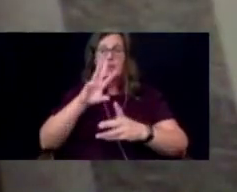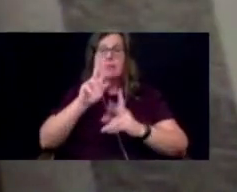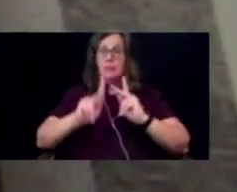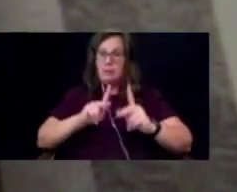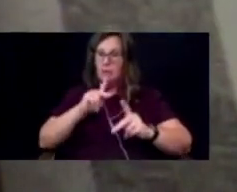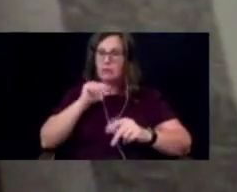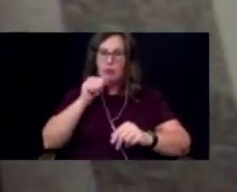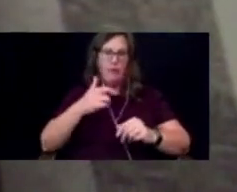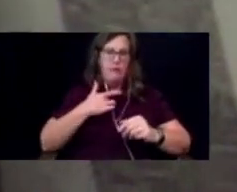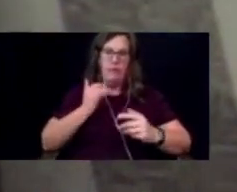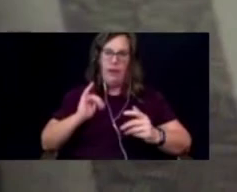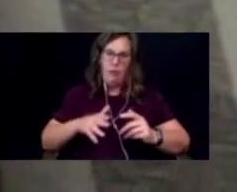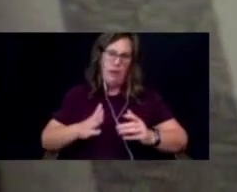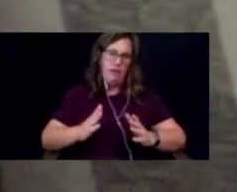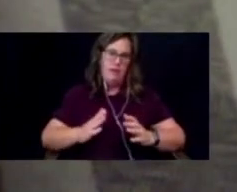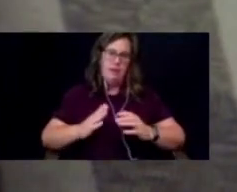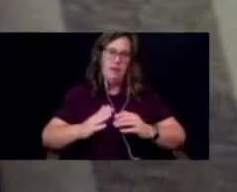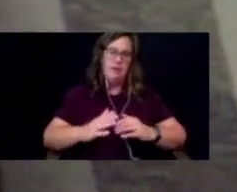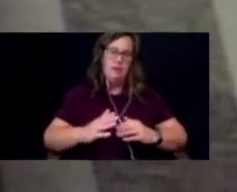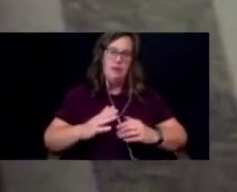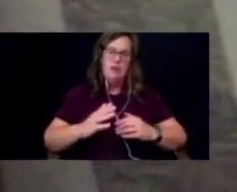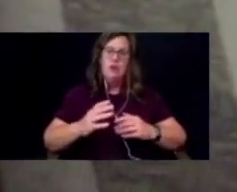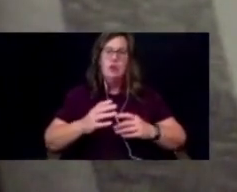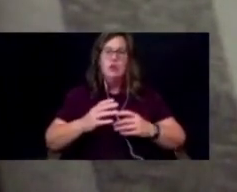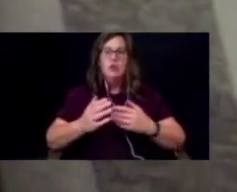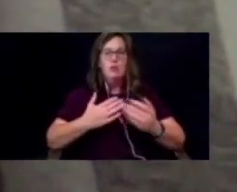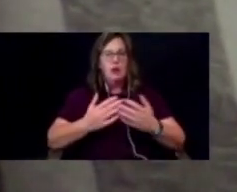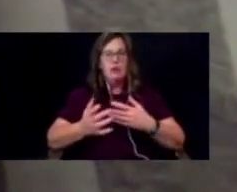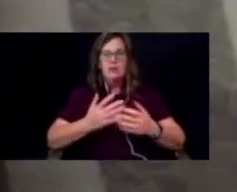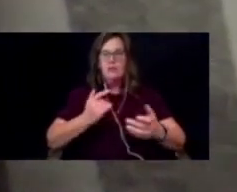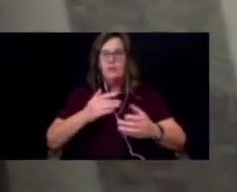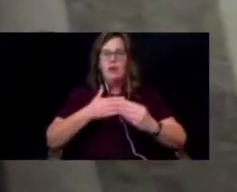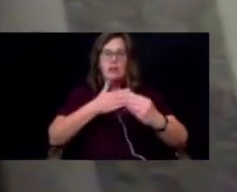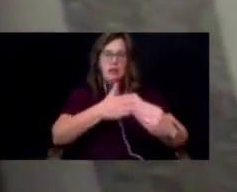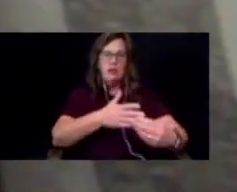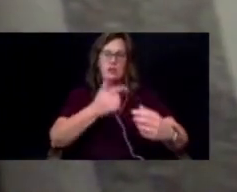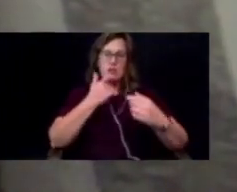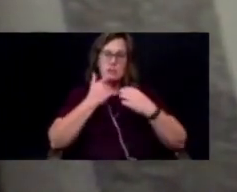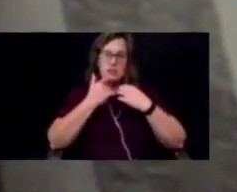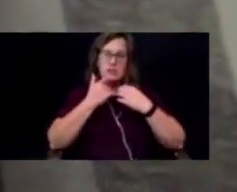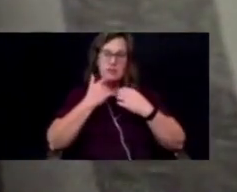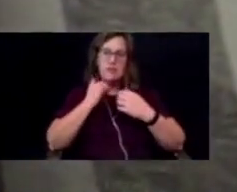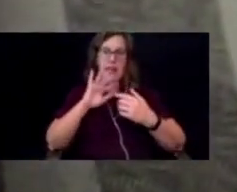regardless of what the leadership or others might say so i think that's the kind of catch-22 of it